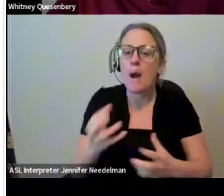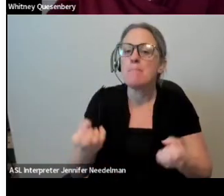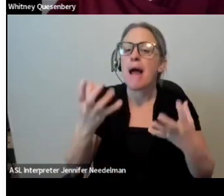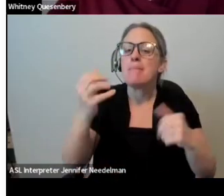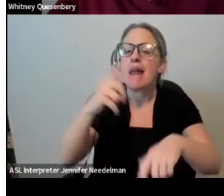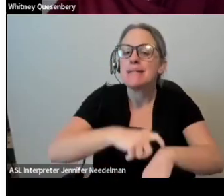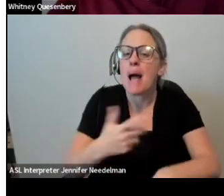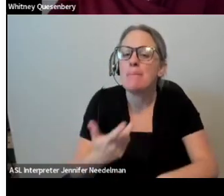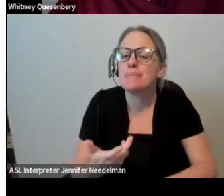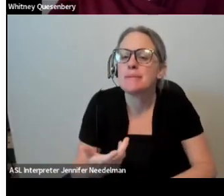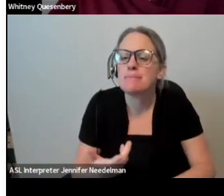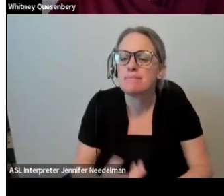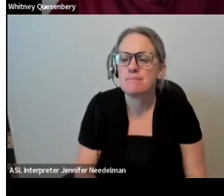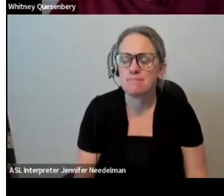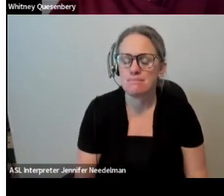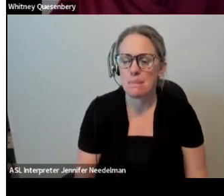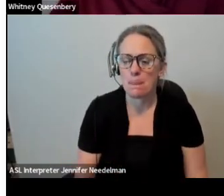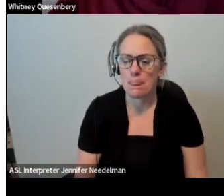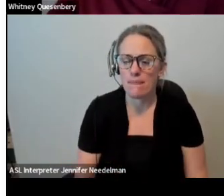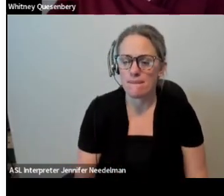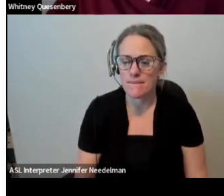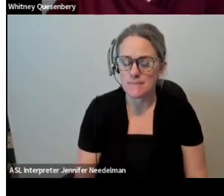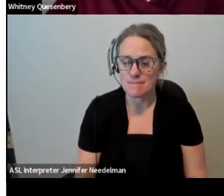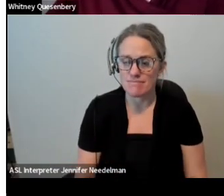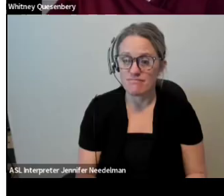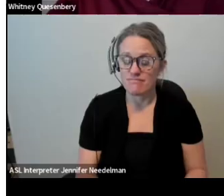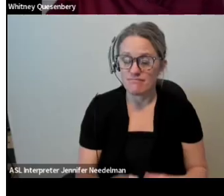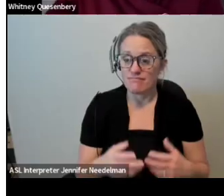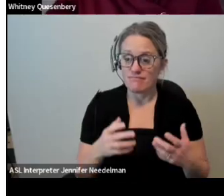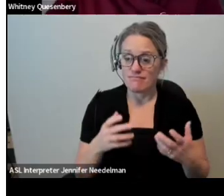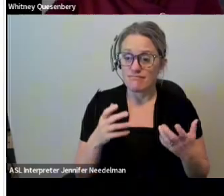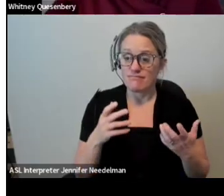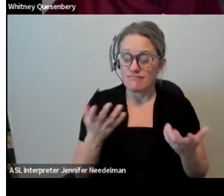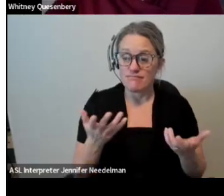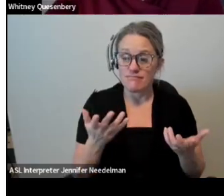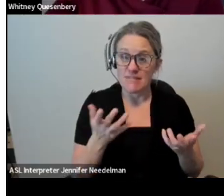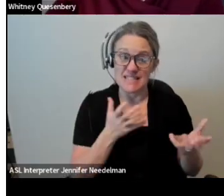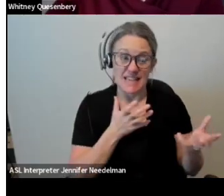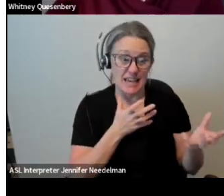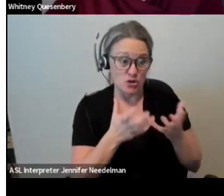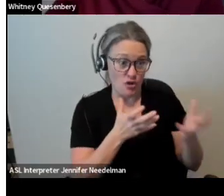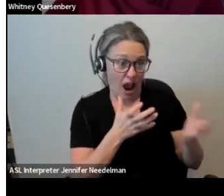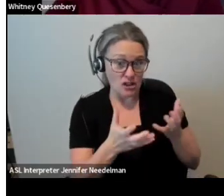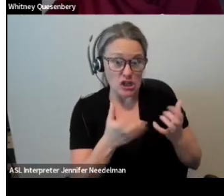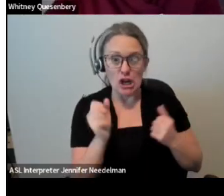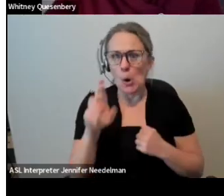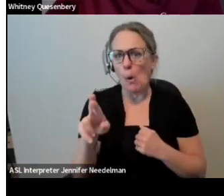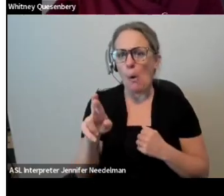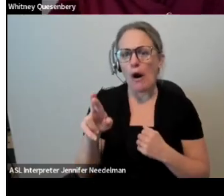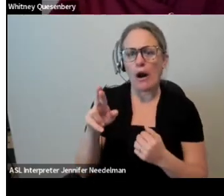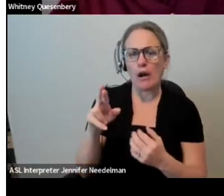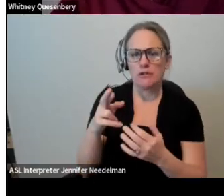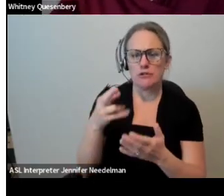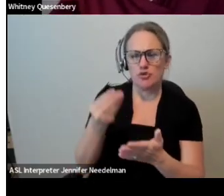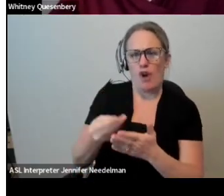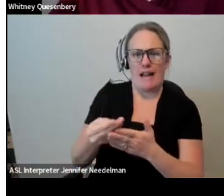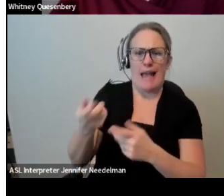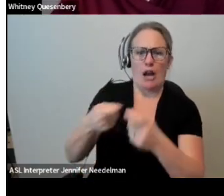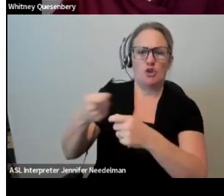You know, is it, are they, is it transactional or is it interactional or is it relational? So what kinds of things are you gonna build up?